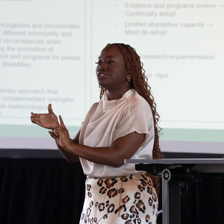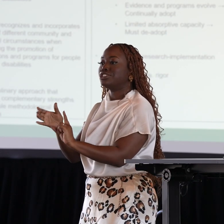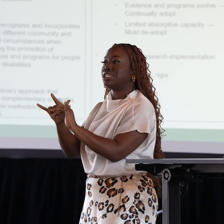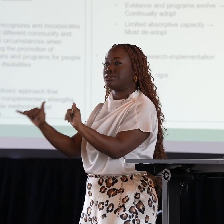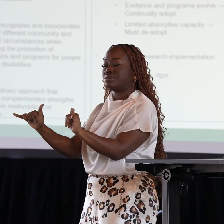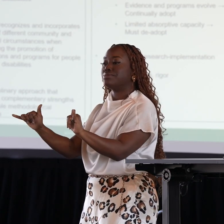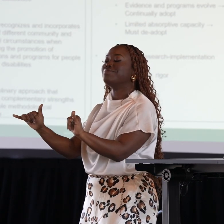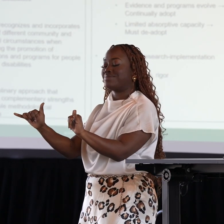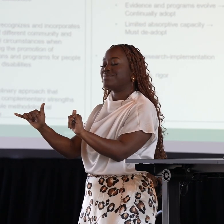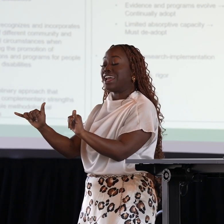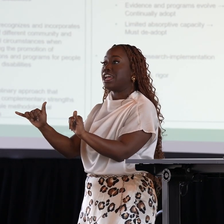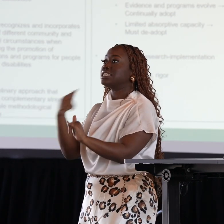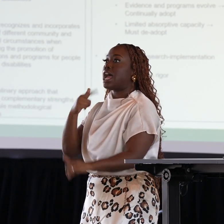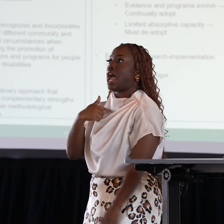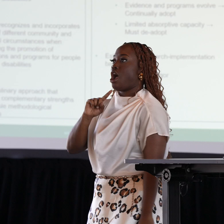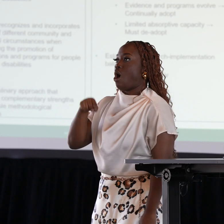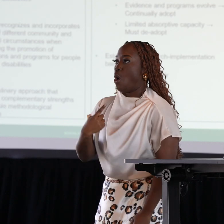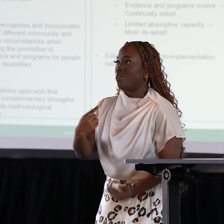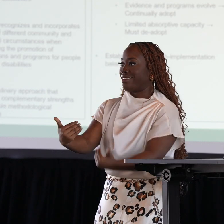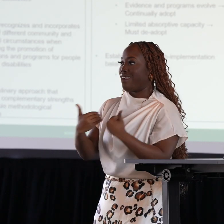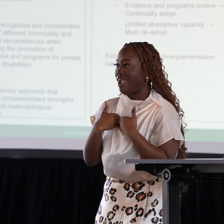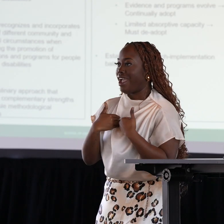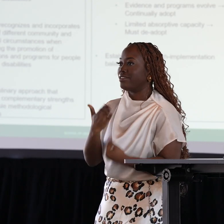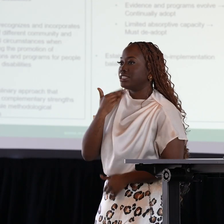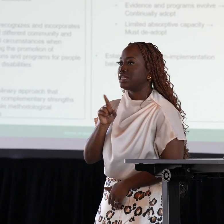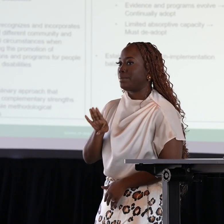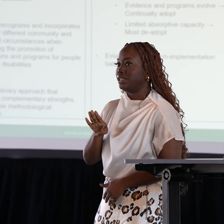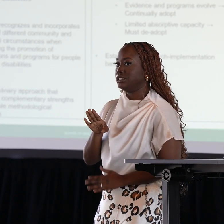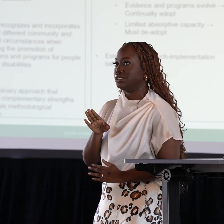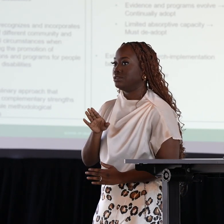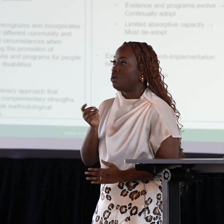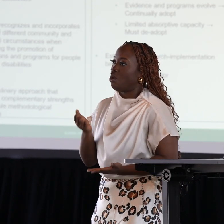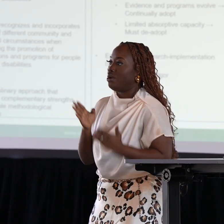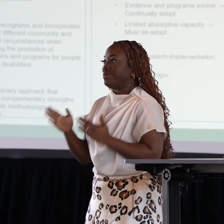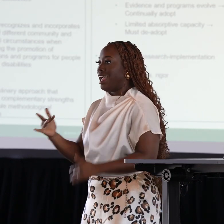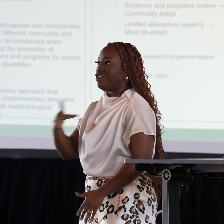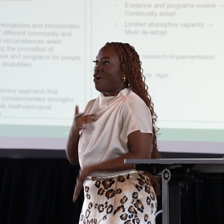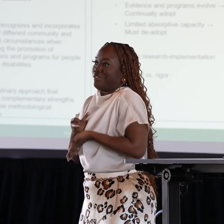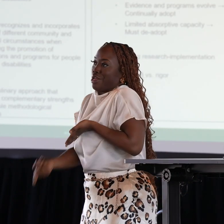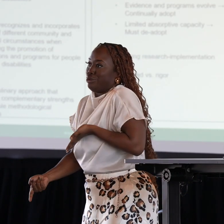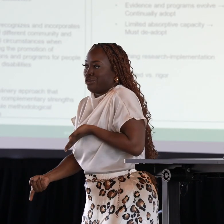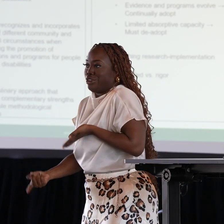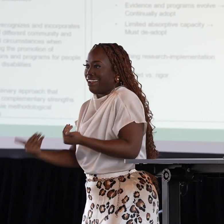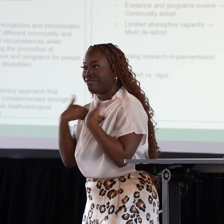have diabetes or I only have heart failure. So the challenge